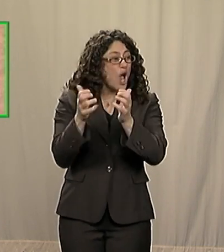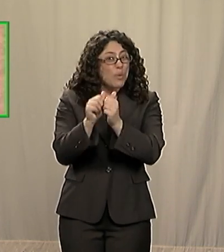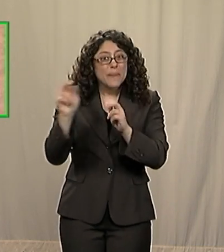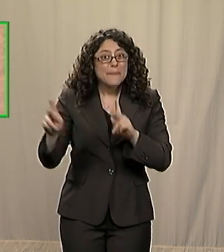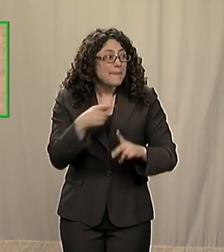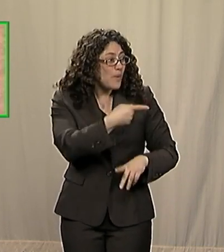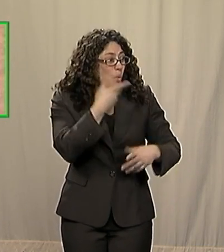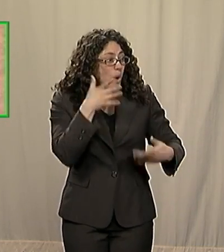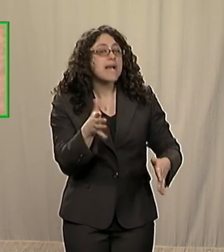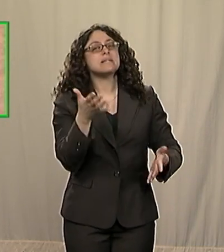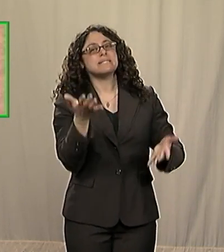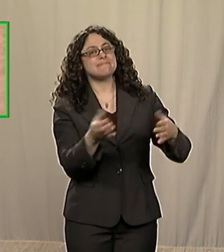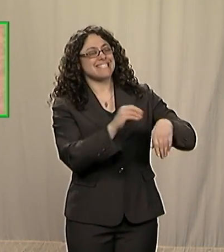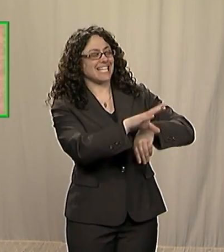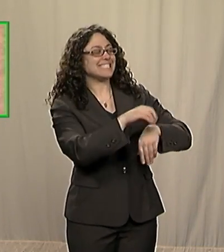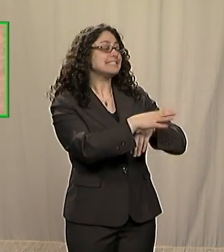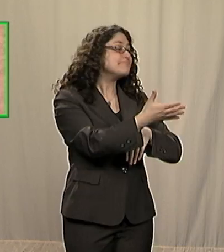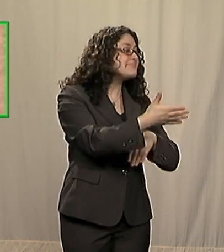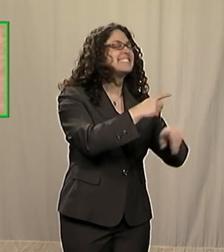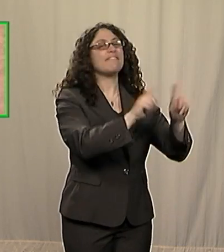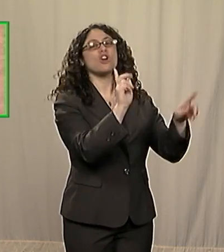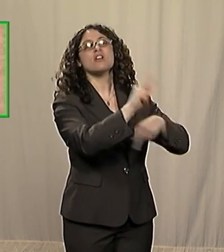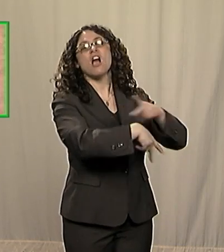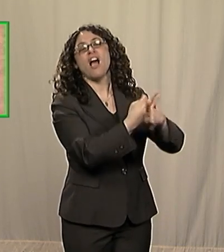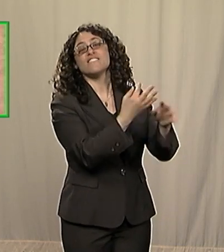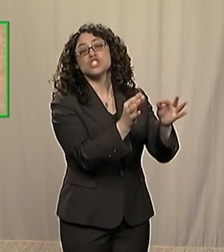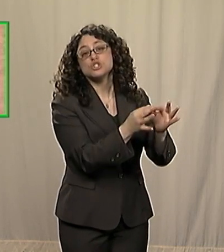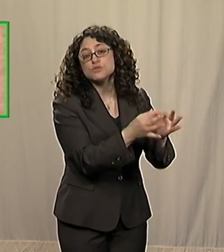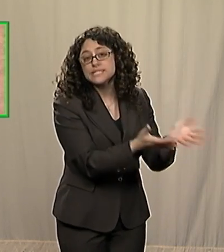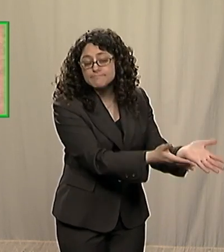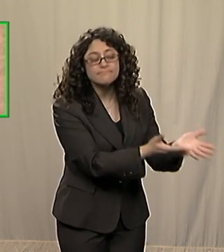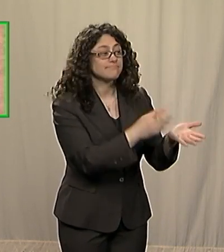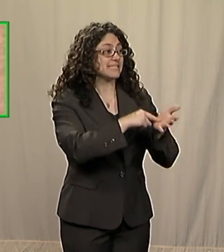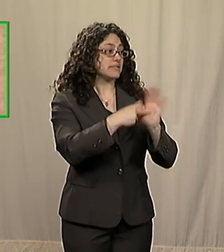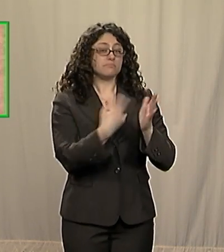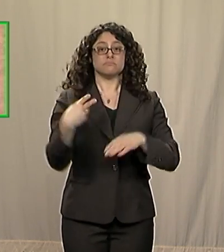perhaps counseling them to the types of interpreting that might be appropriate. Platform interpreting might be appropriate